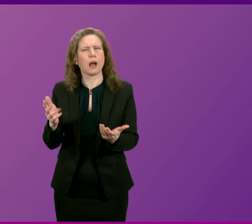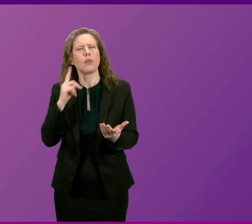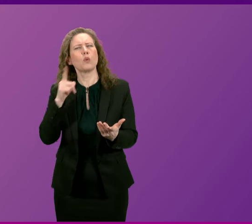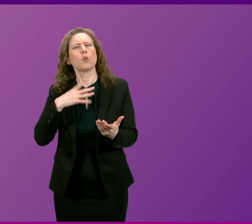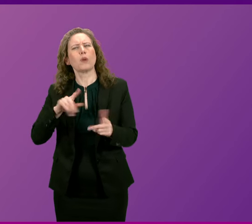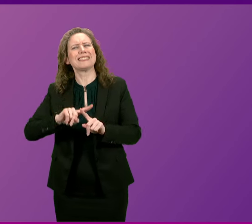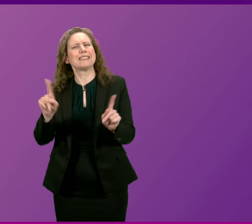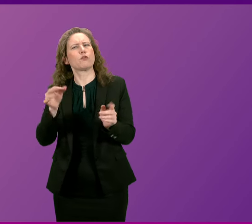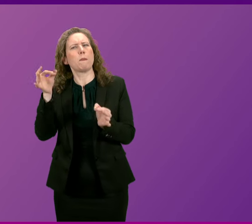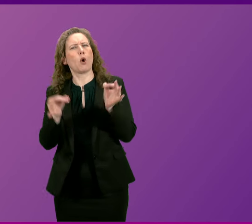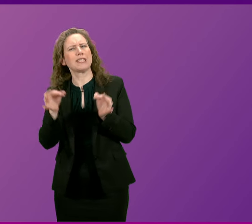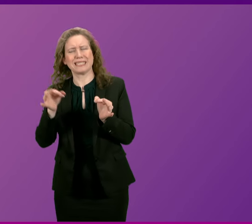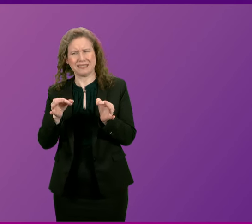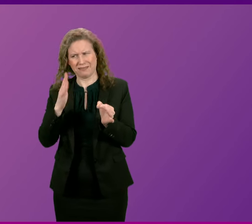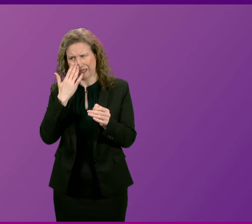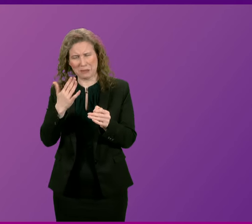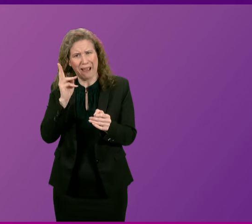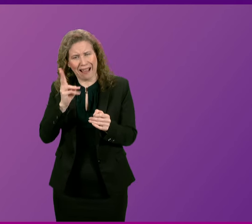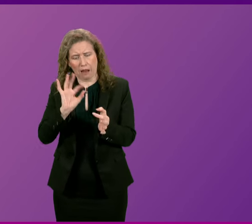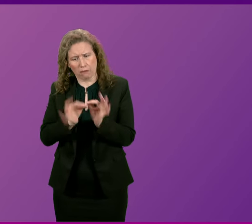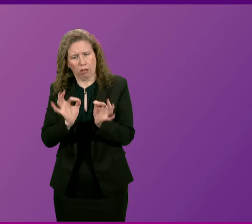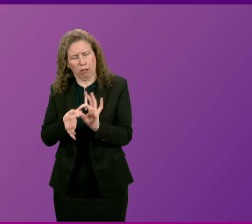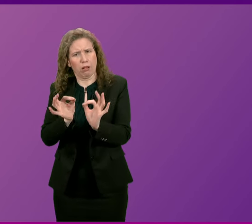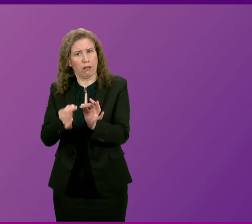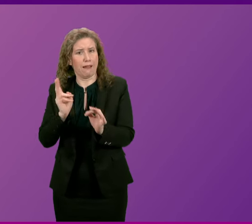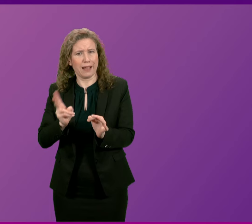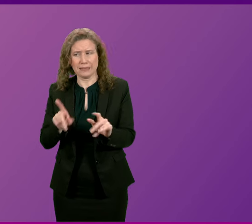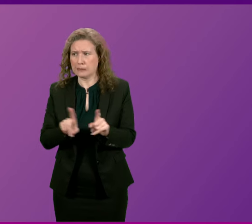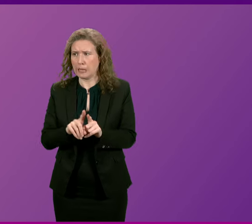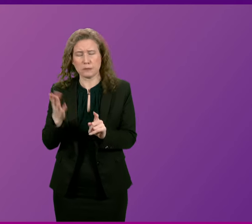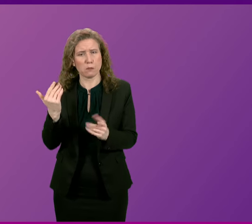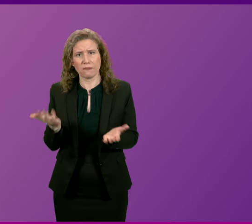but it sounds like the excuses are the same as those that we have had previously.